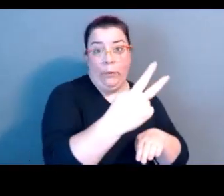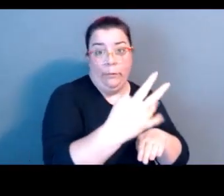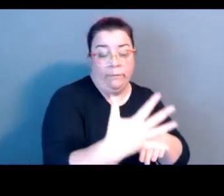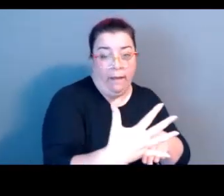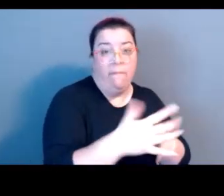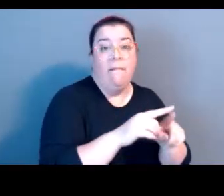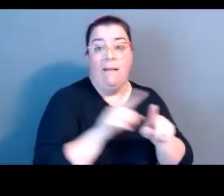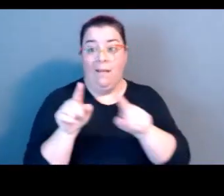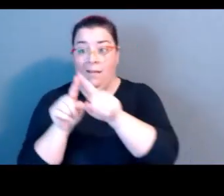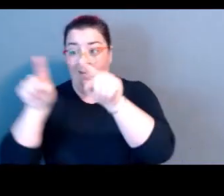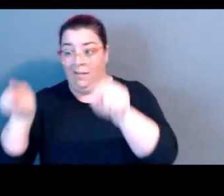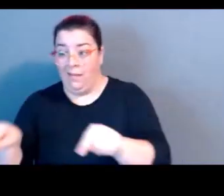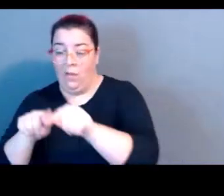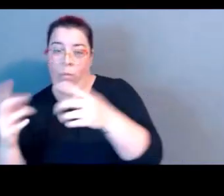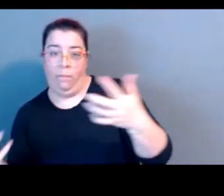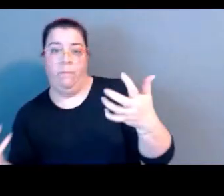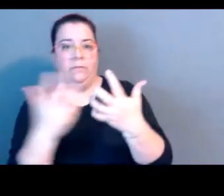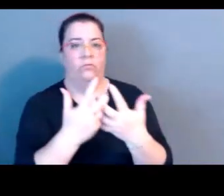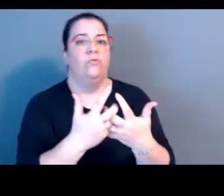and understand how they will be scored.